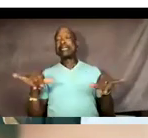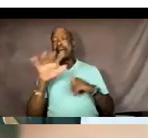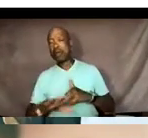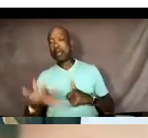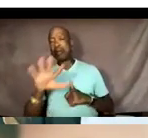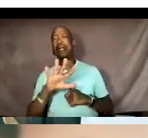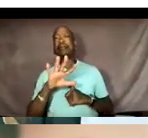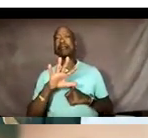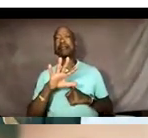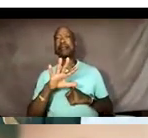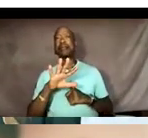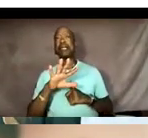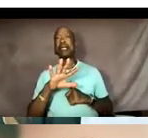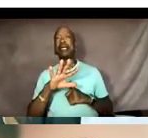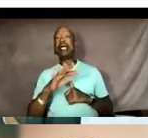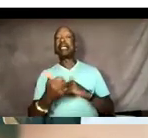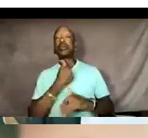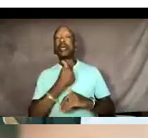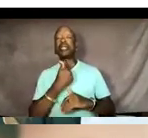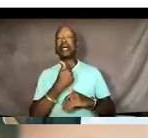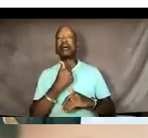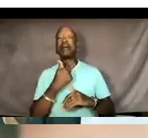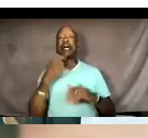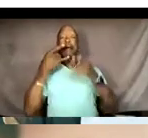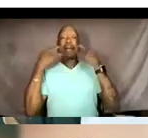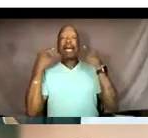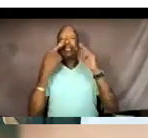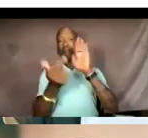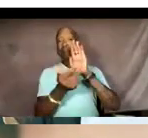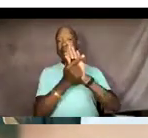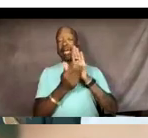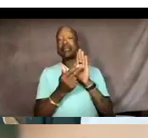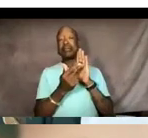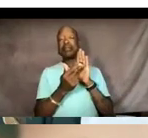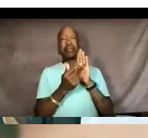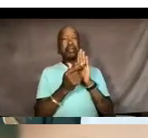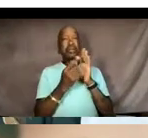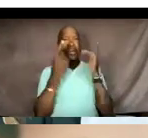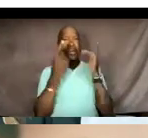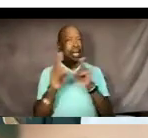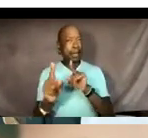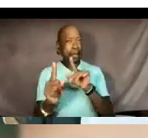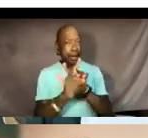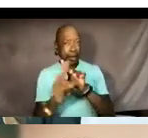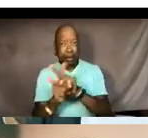of mask bans um was like sort of popping up in North Carolina um this is Allegra I'm so